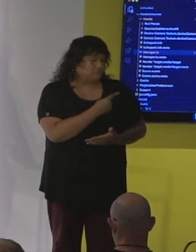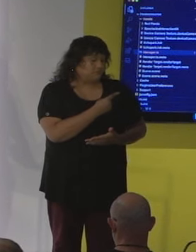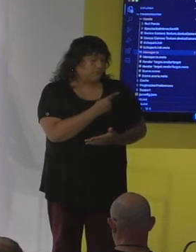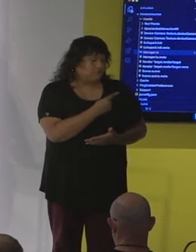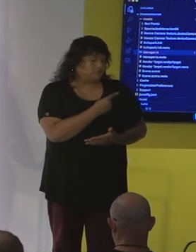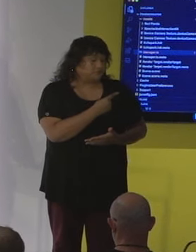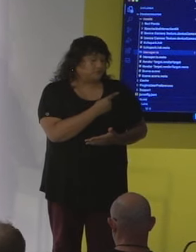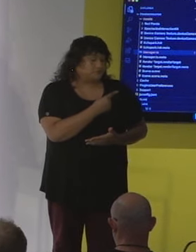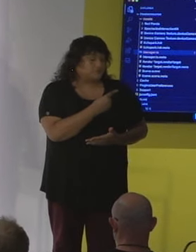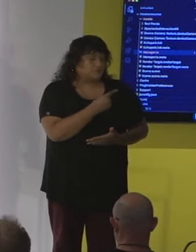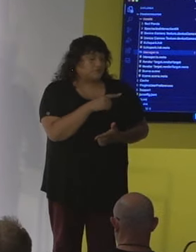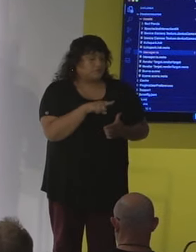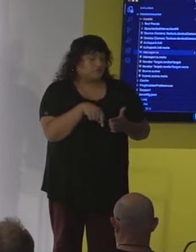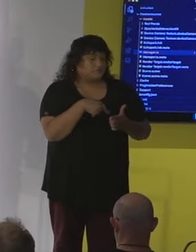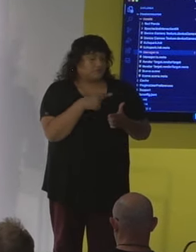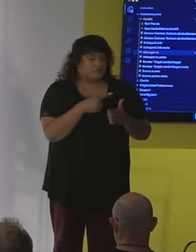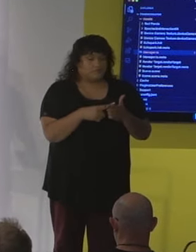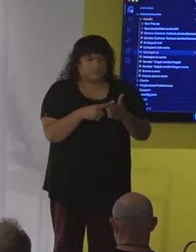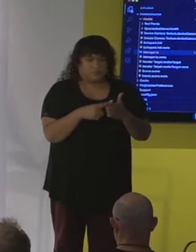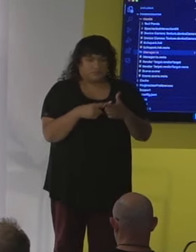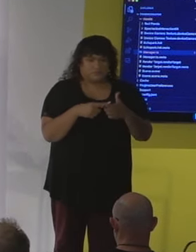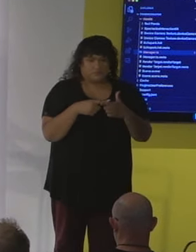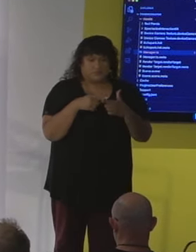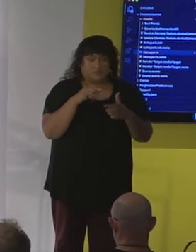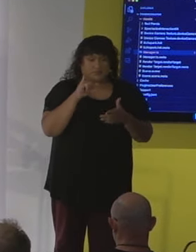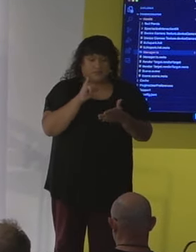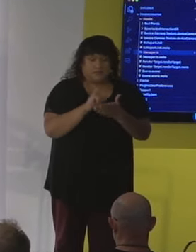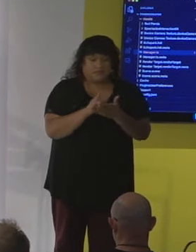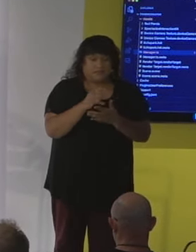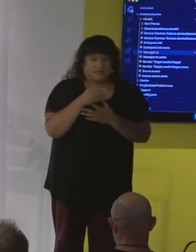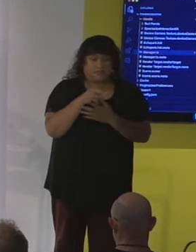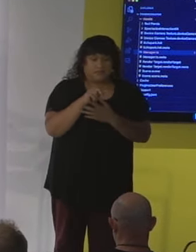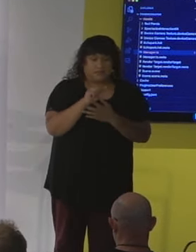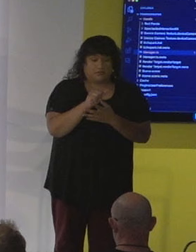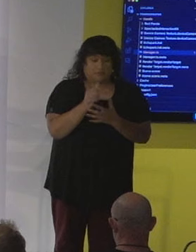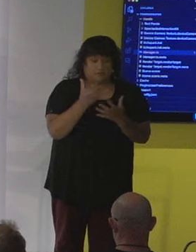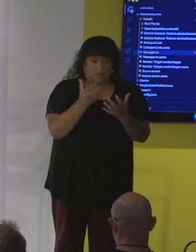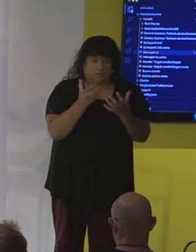And then, it takes in what you want that instance of the object to be child to